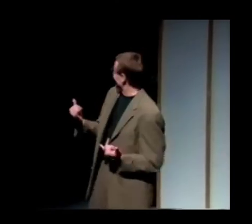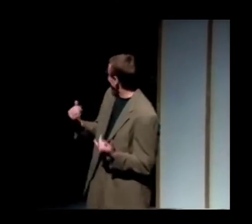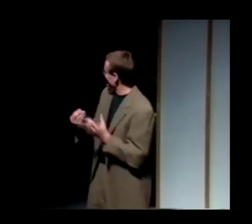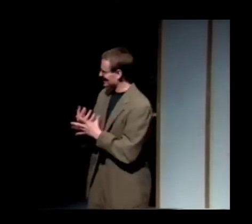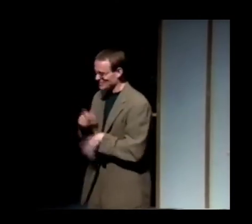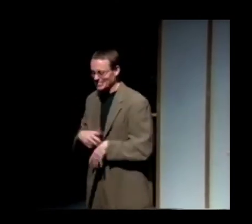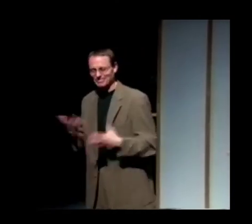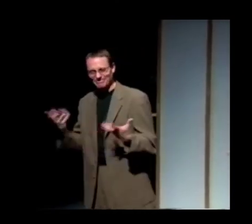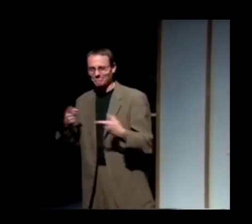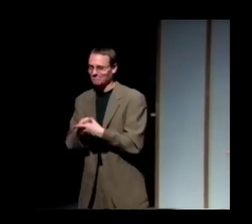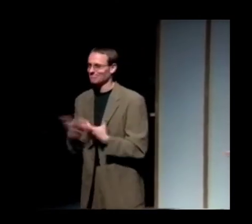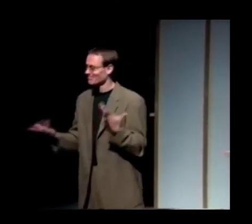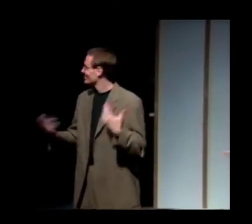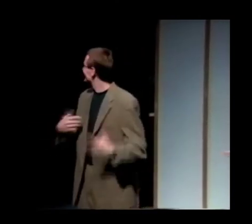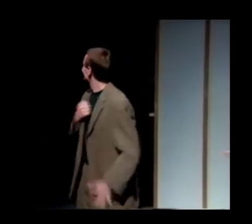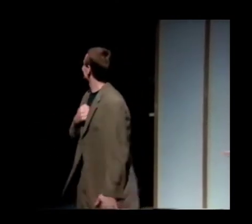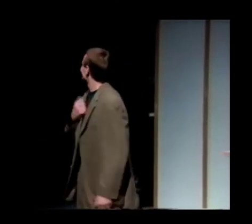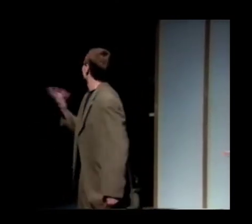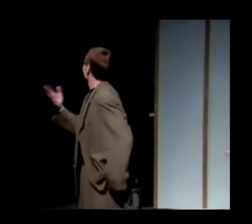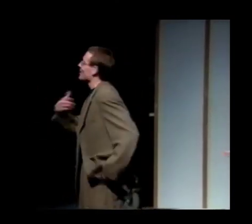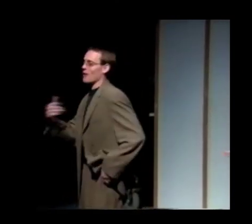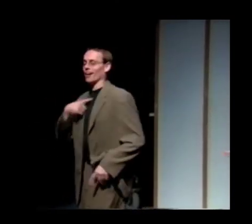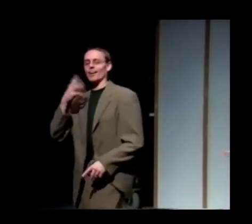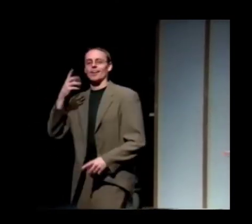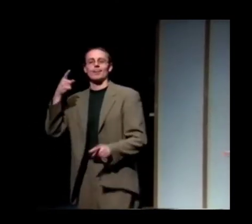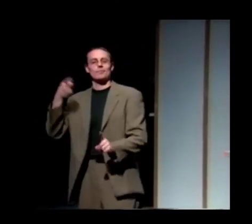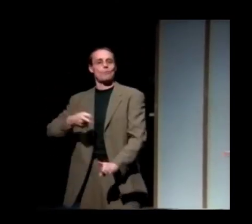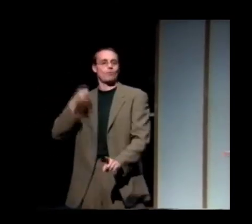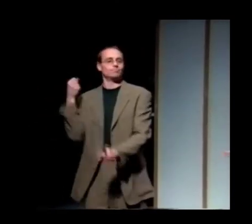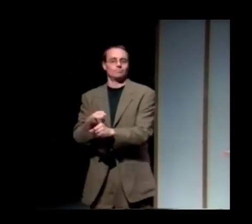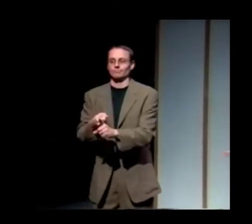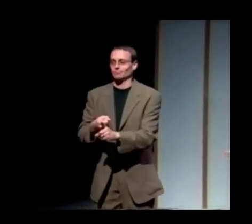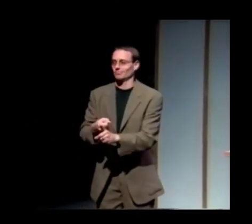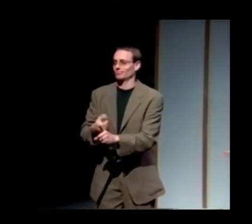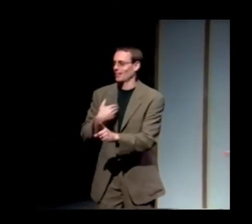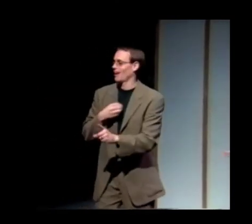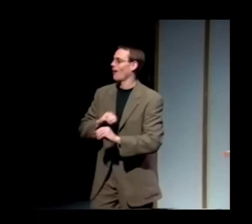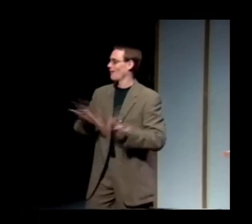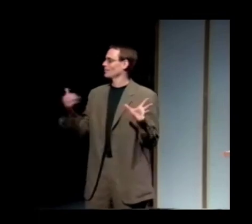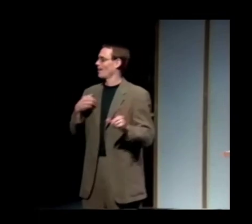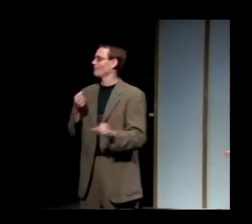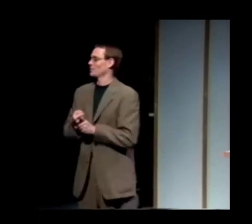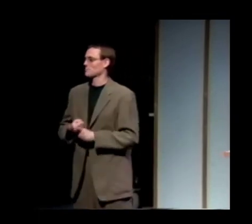ANYWAY, MAYBE IT WAS WINTER WHEN I PICKED THOSE. I WASN'T FEELING QUITE AS HAPPY AS NOW. IT IS SPRING, BUT ANYWAY, OK.